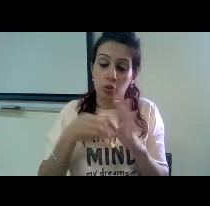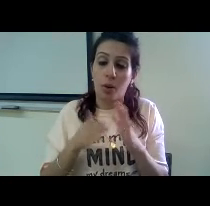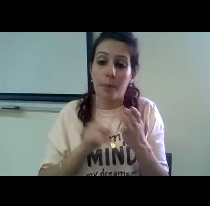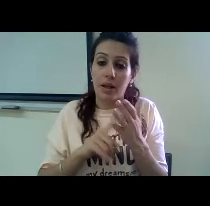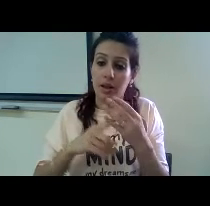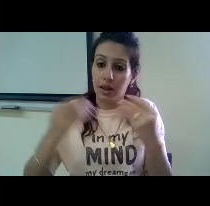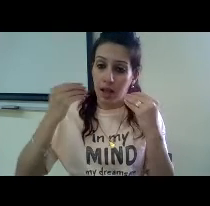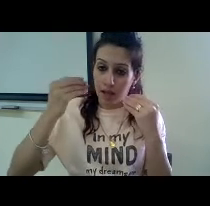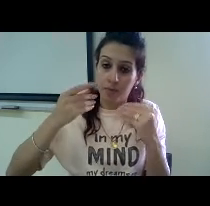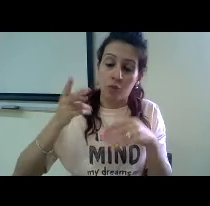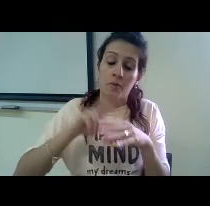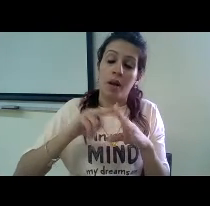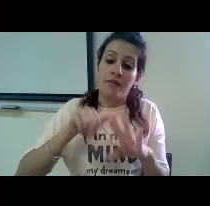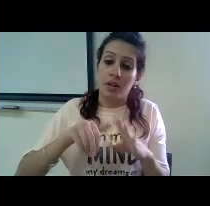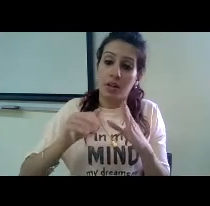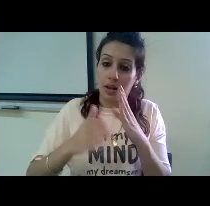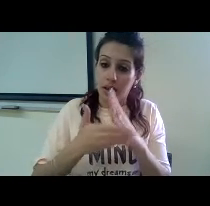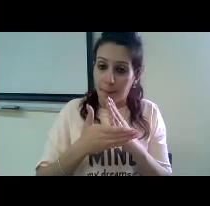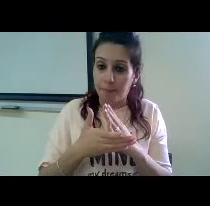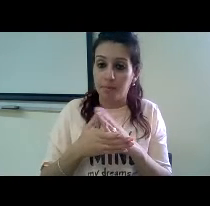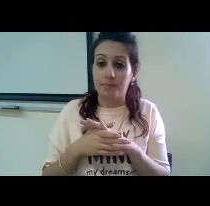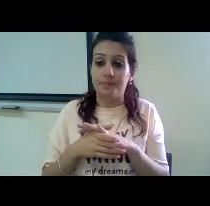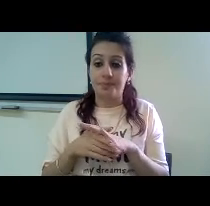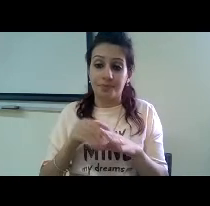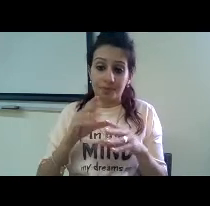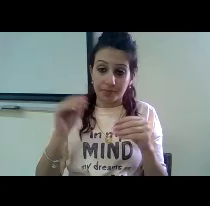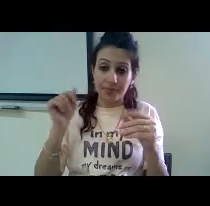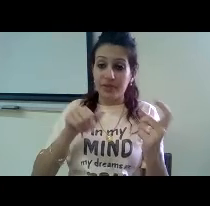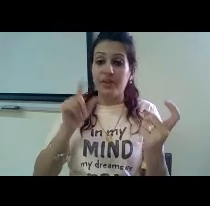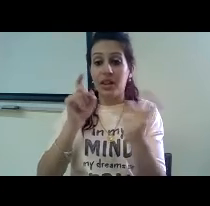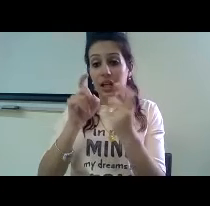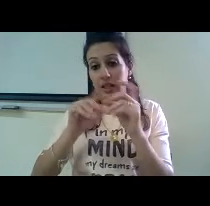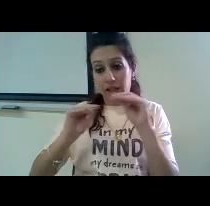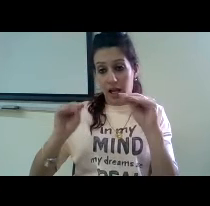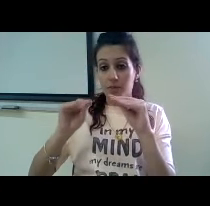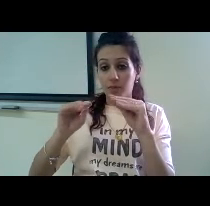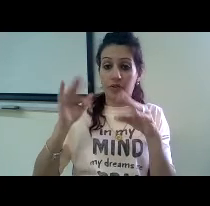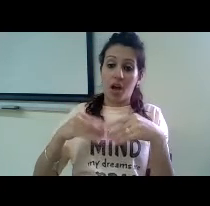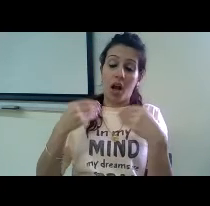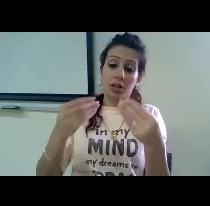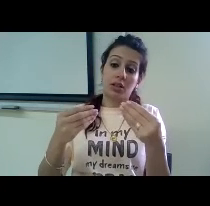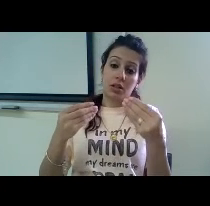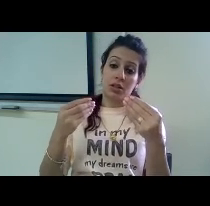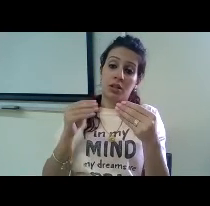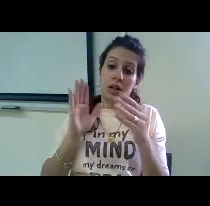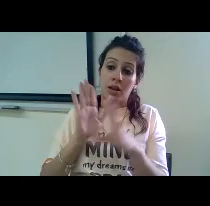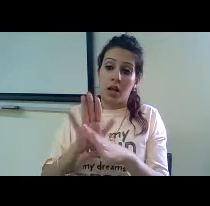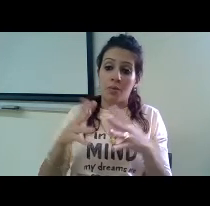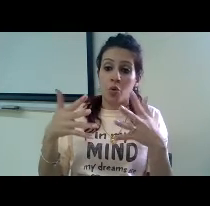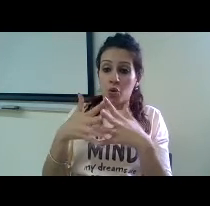And also, it's very important that a teacher can take this opportunity